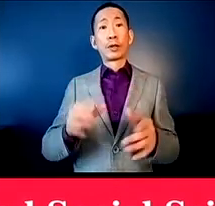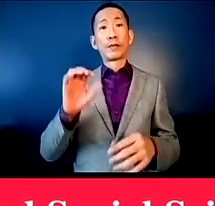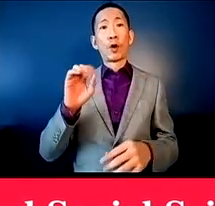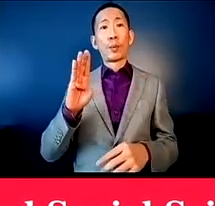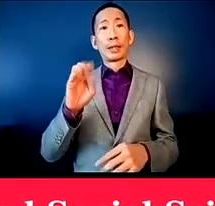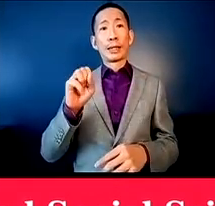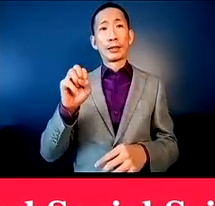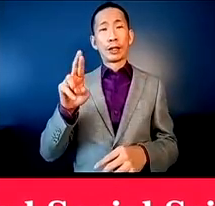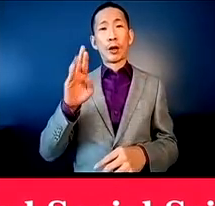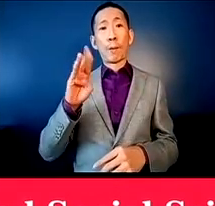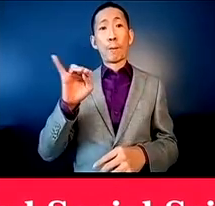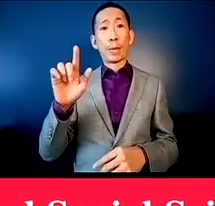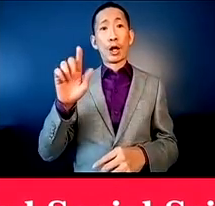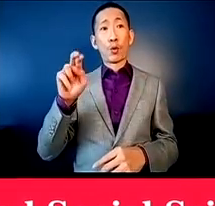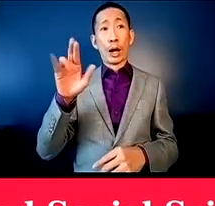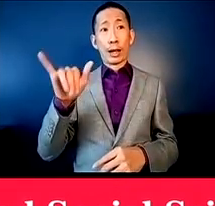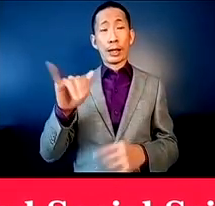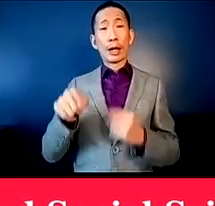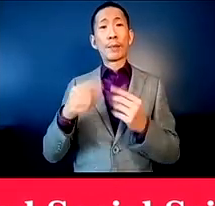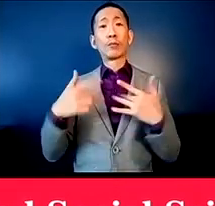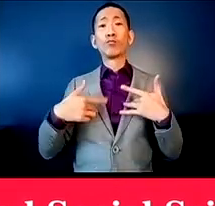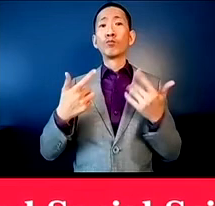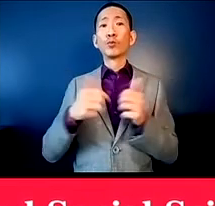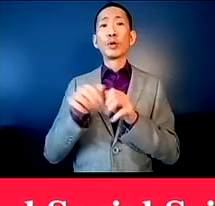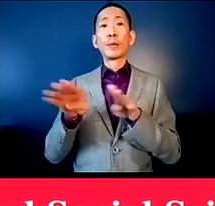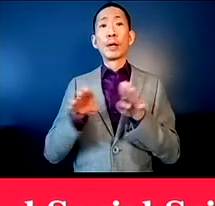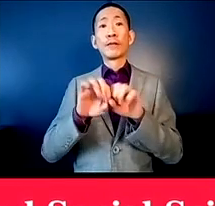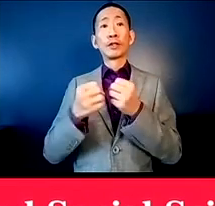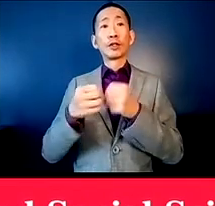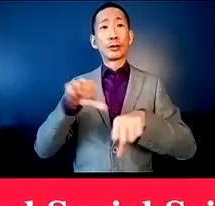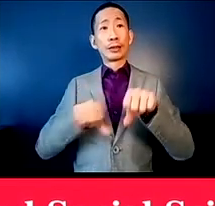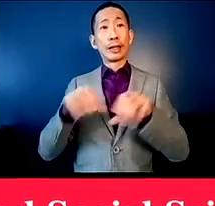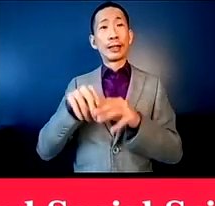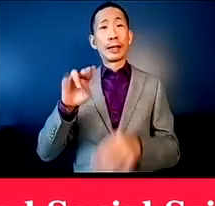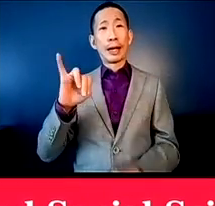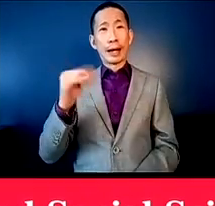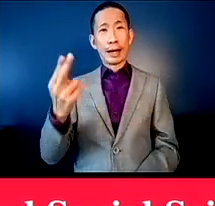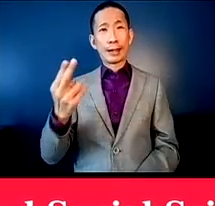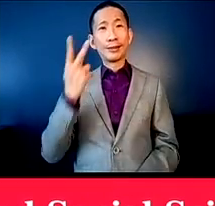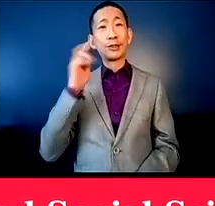ESTHER DUFLO ON TRANSLATING PREVENTIVE HEALTH BEHAVIOR